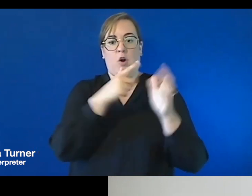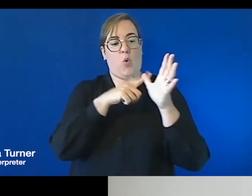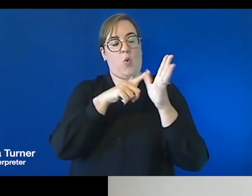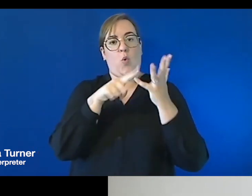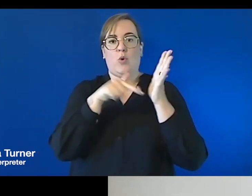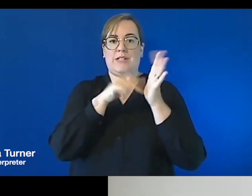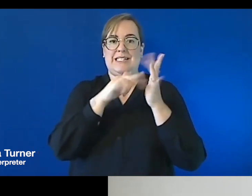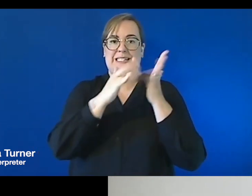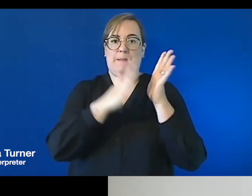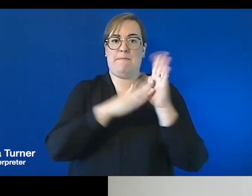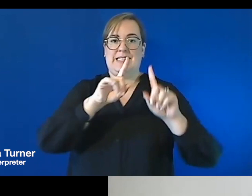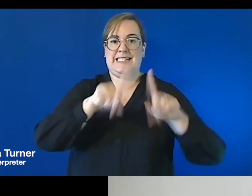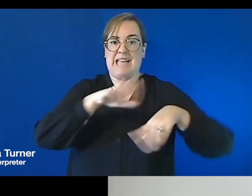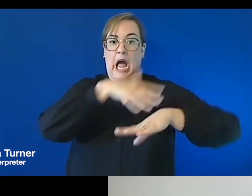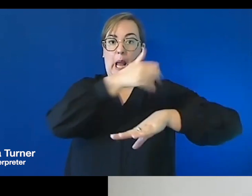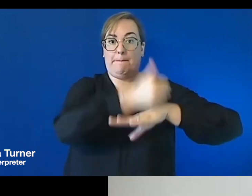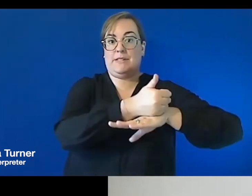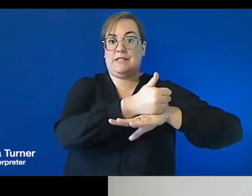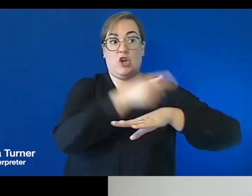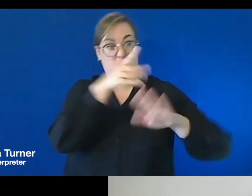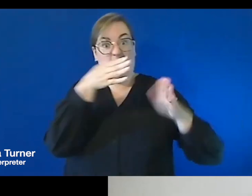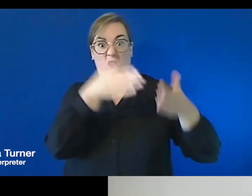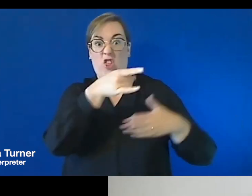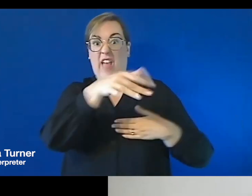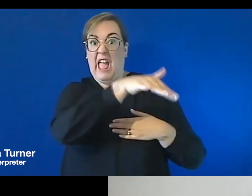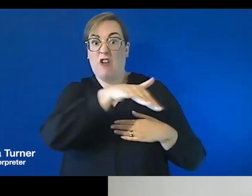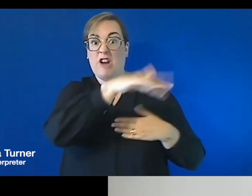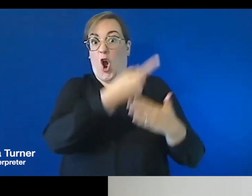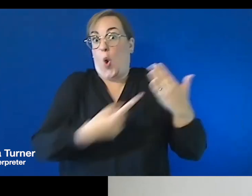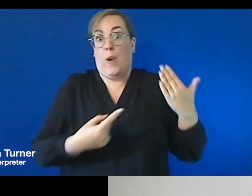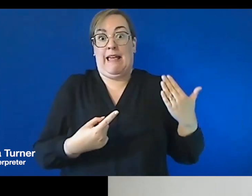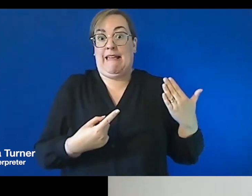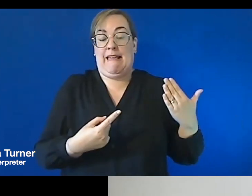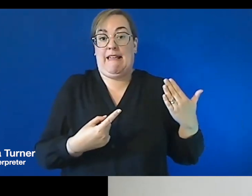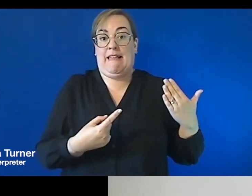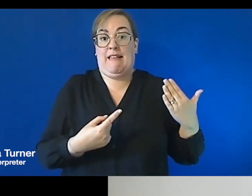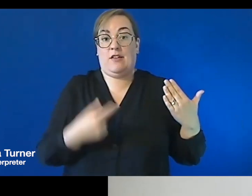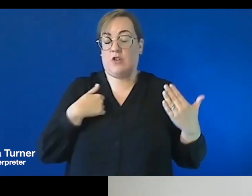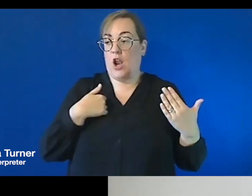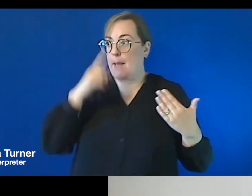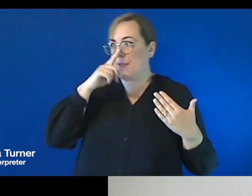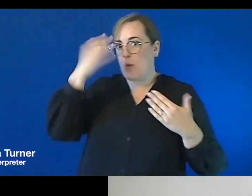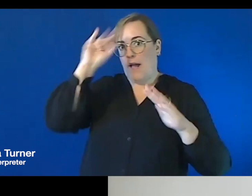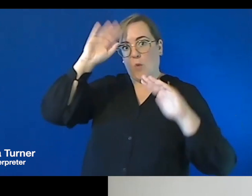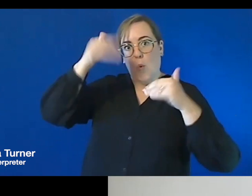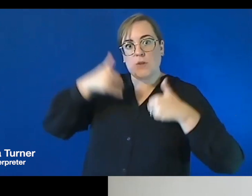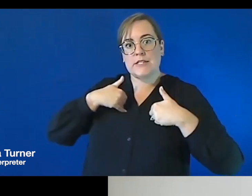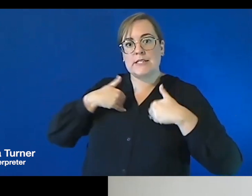because in most cases people who for instance have autistic kids or relatives with such problem